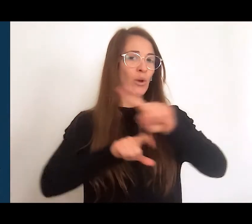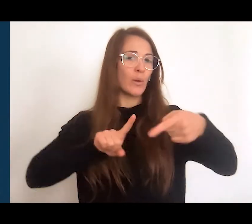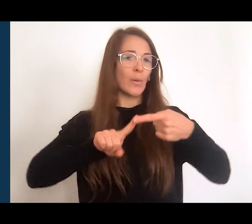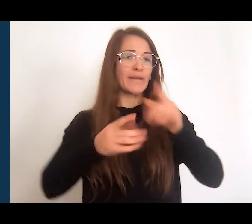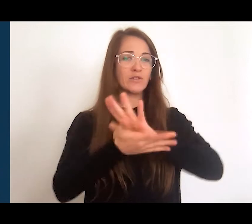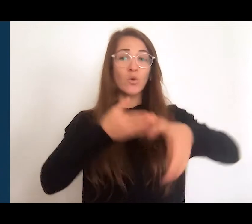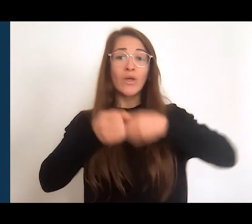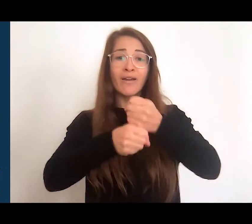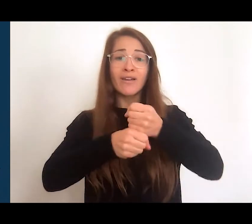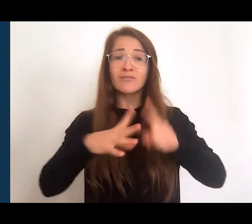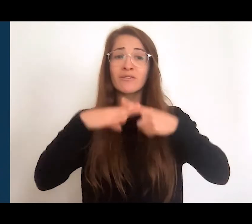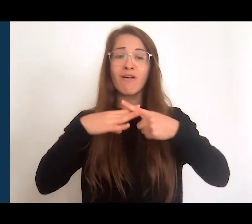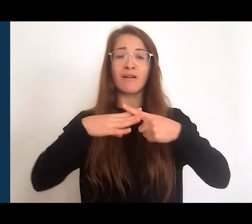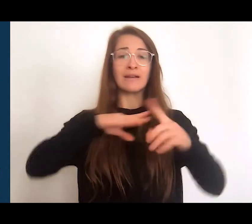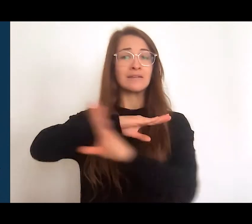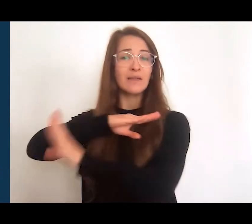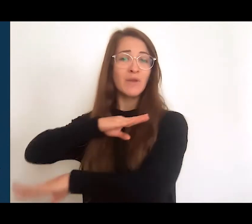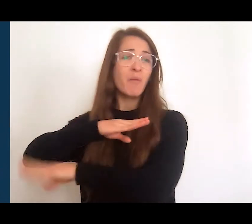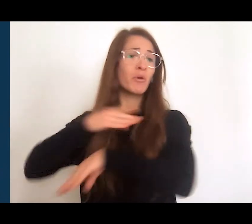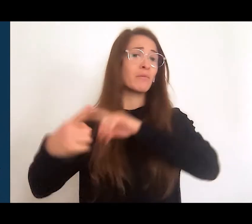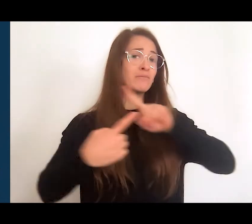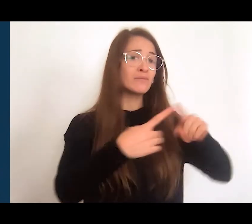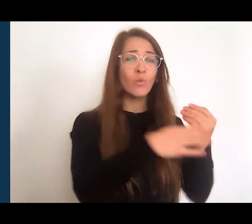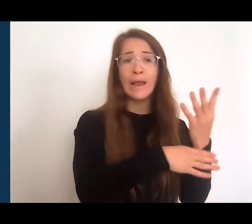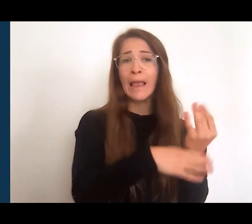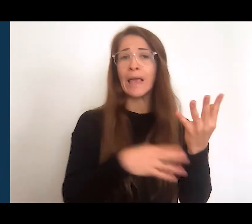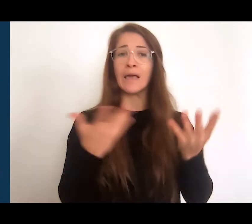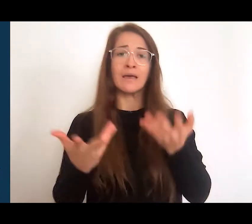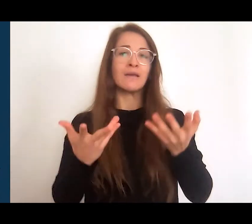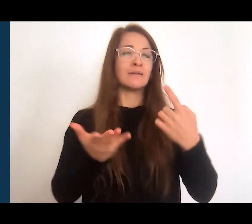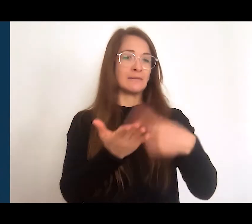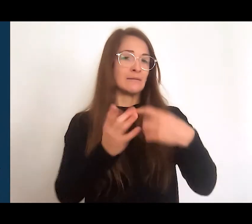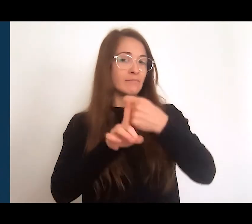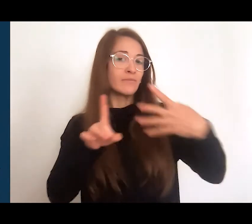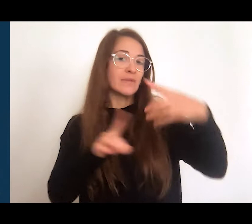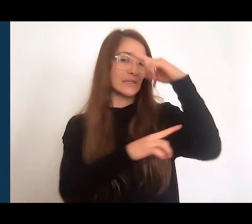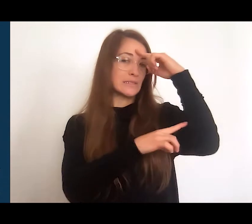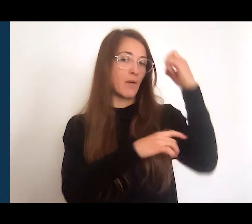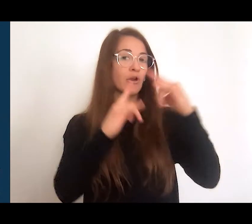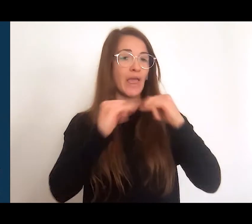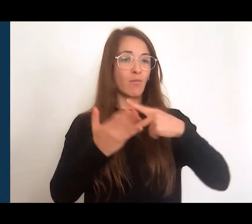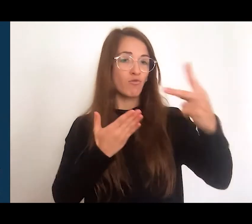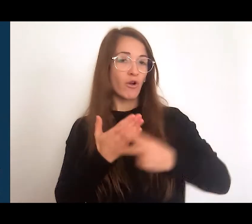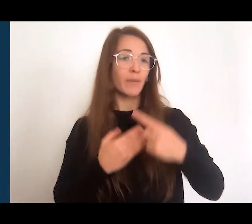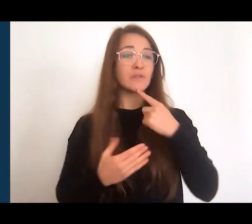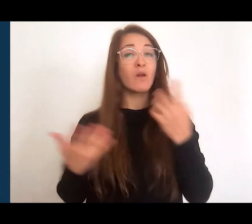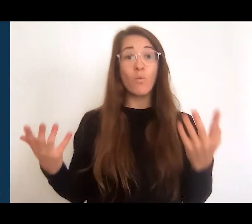AND WHAT ARE YOU DOING FOR WORK WHEN IT IS THE SCHOOL YEAR, SEPTEMBER THROUGH JUNE? AND THEY TALKED TO ME ABOUT THE SUMMER CAMP PROGRAM AND